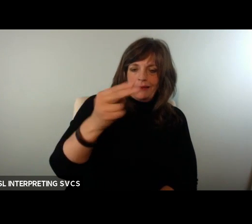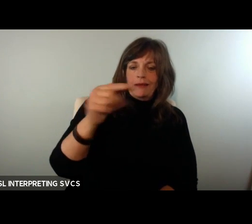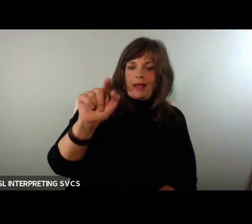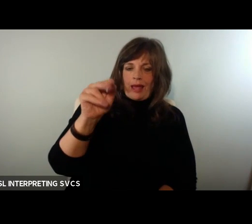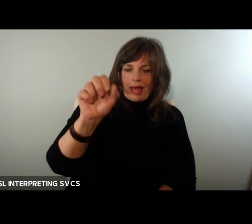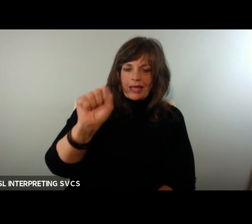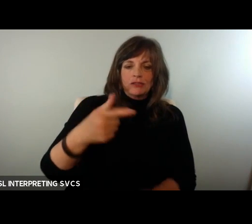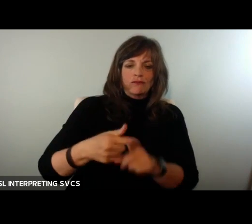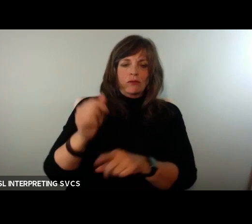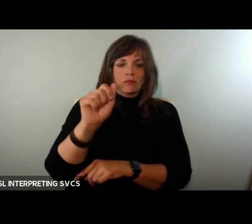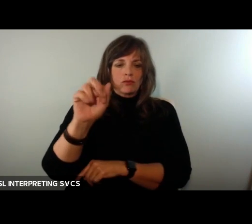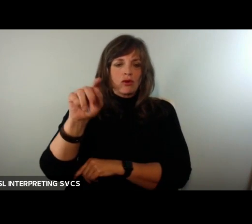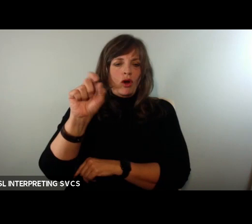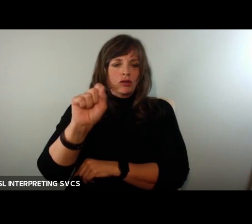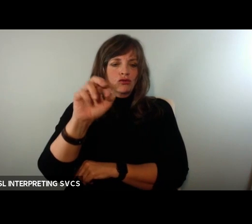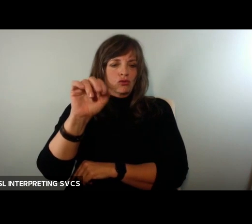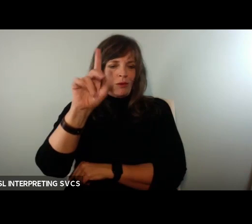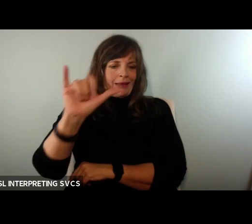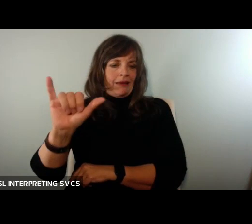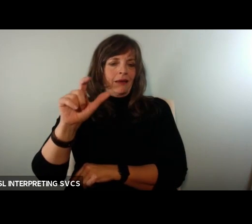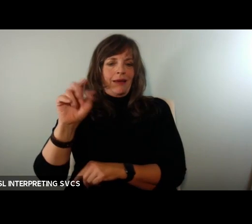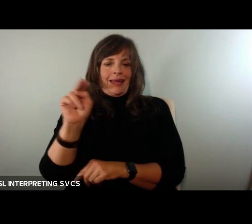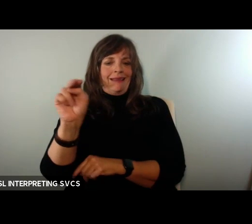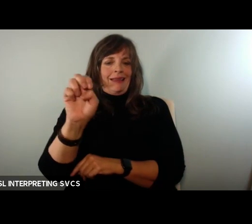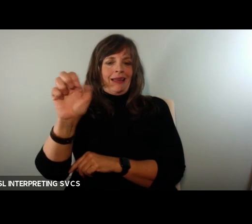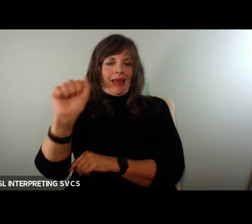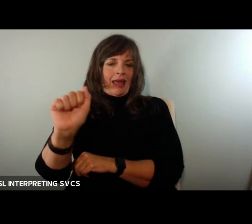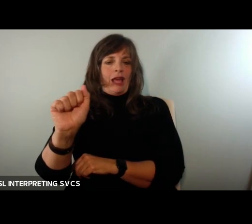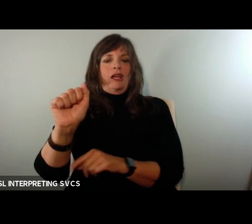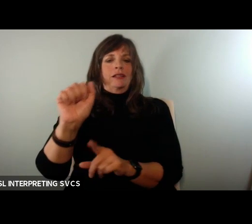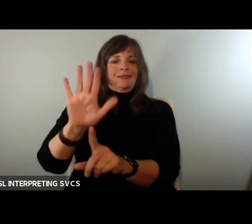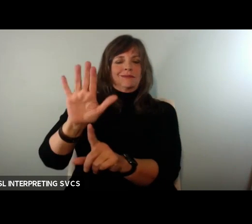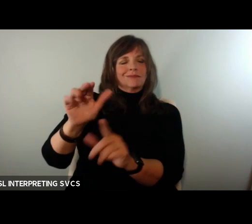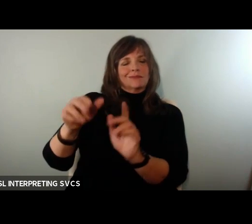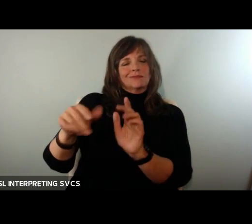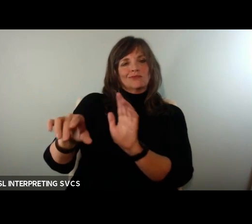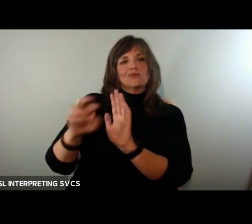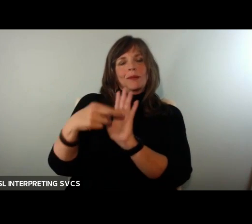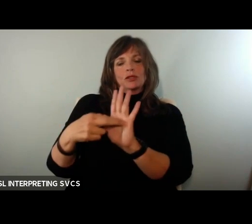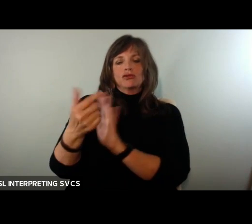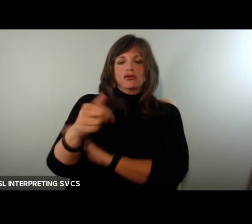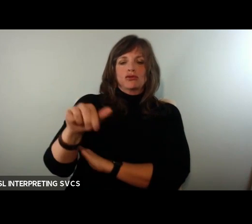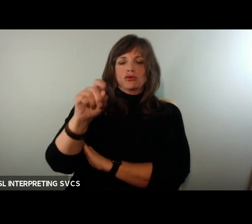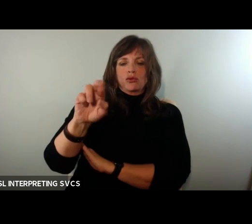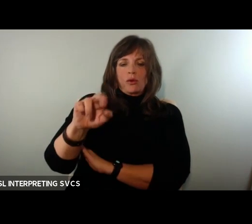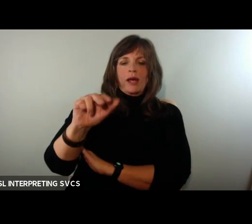so you'll get that link. TCG has also assembled a list of resources, I think, so have we all,